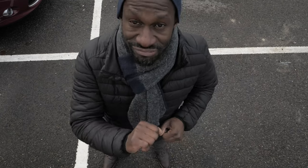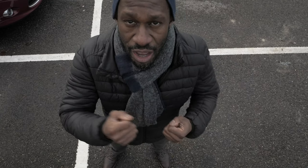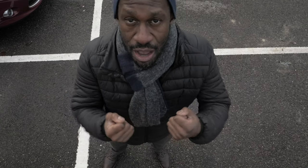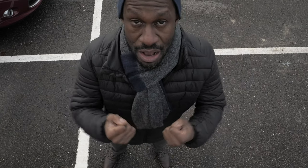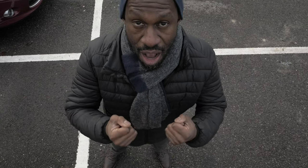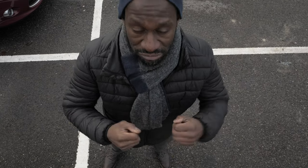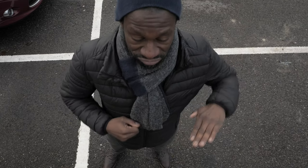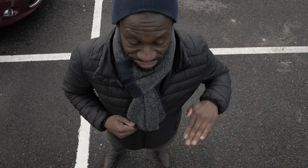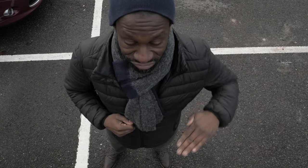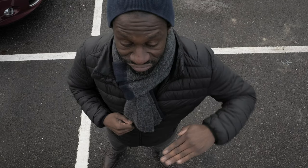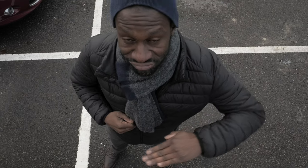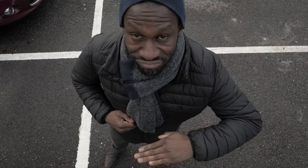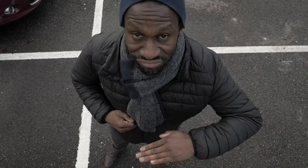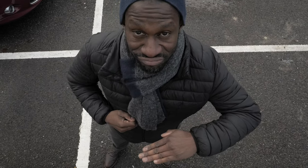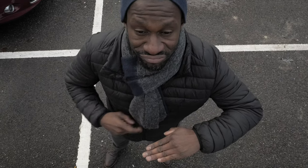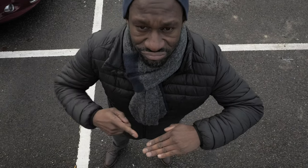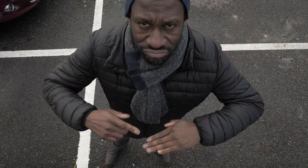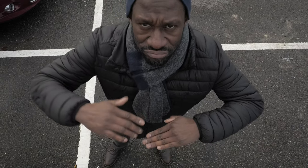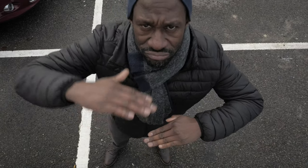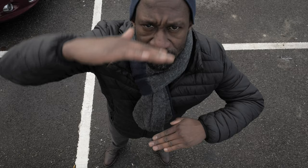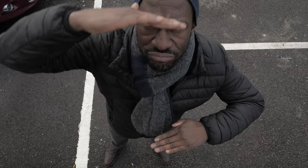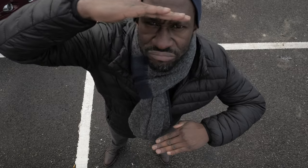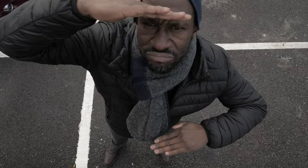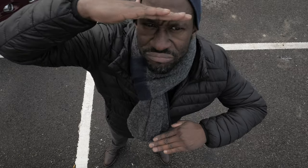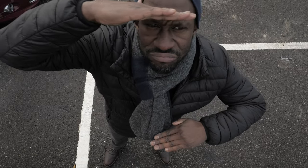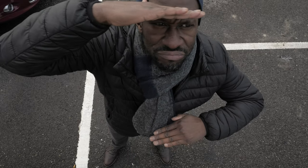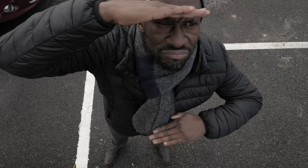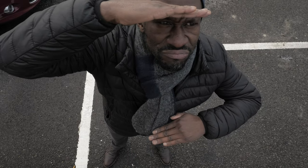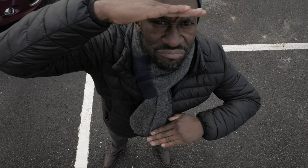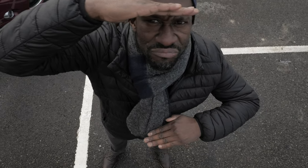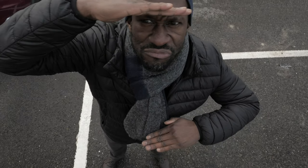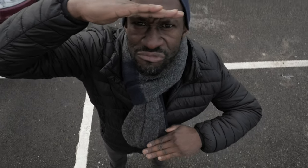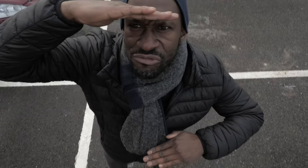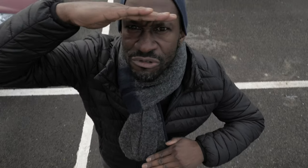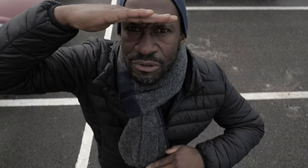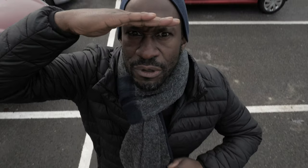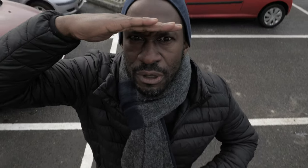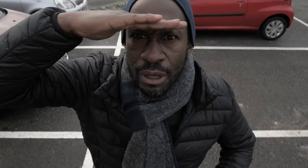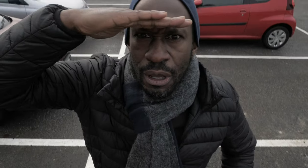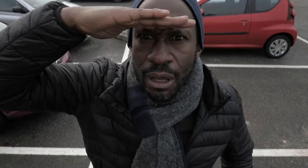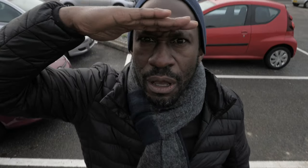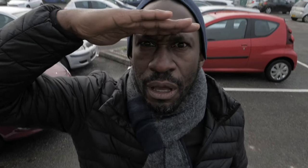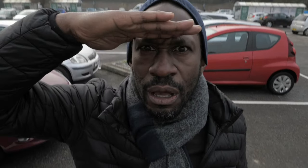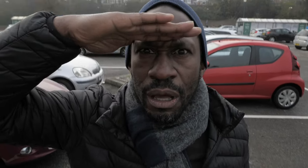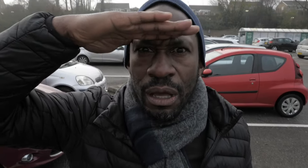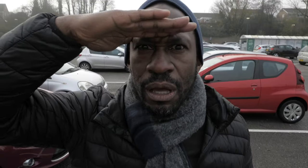O husband down at the depot with car in car-park!